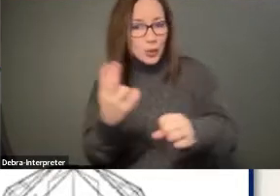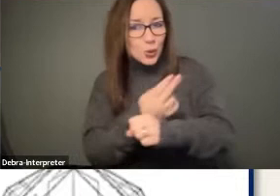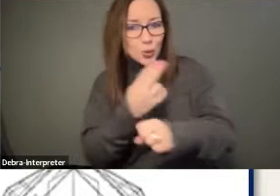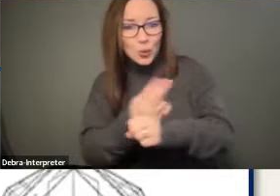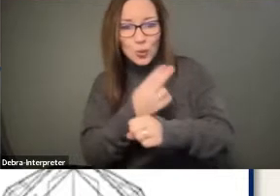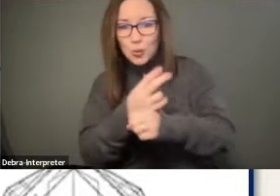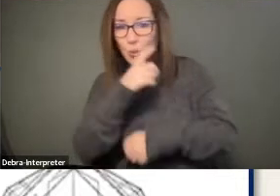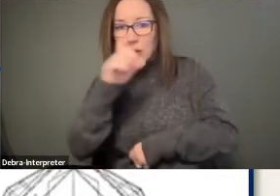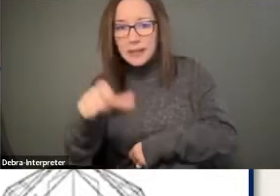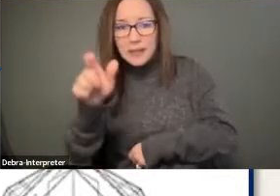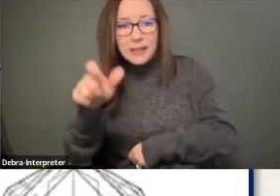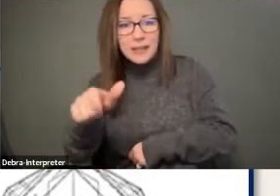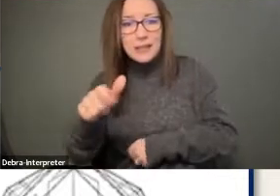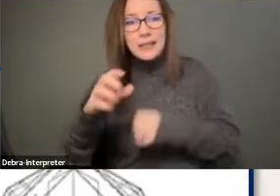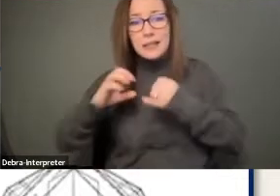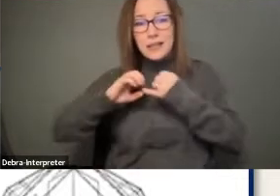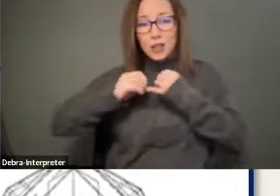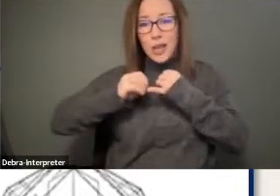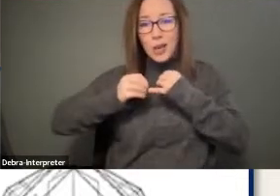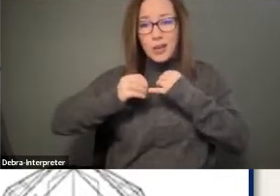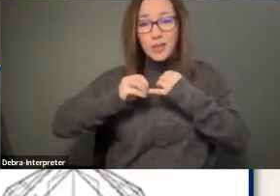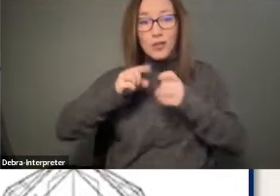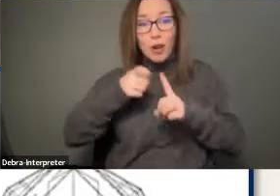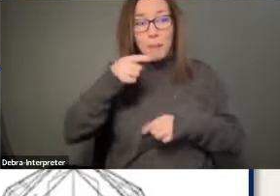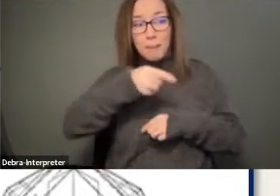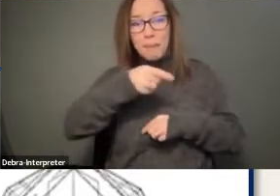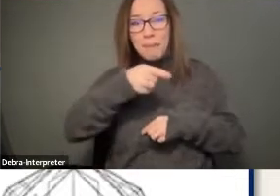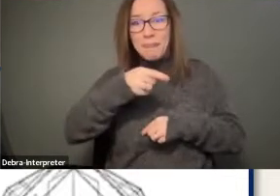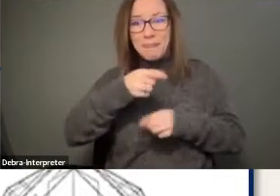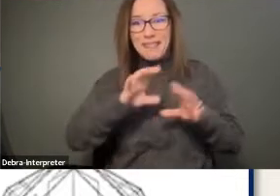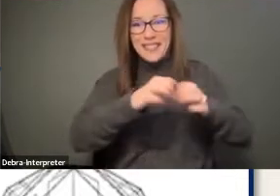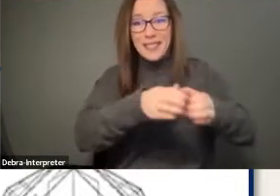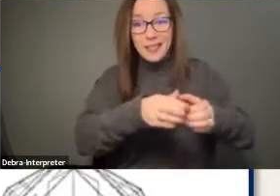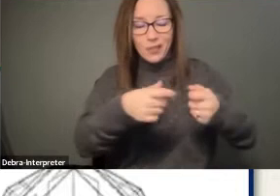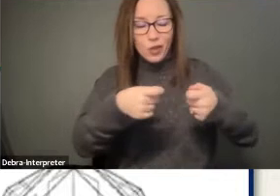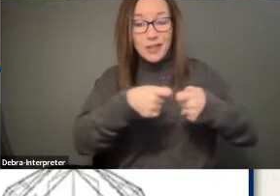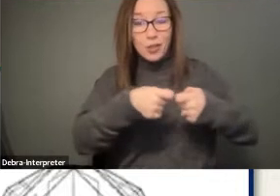presentations like this one. The cherry image that we have been using is from the collection. So we do